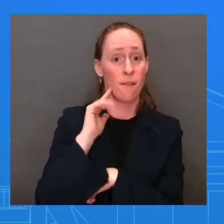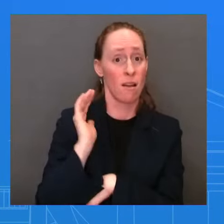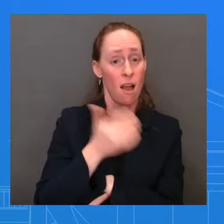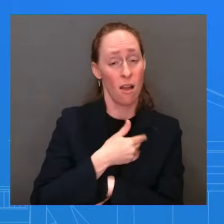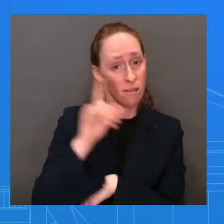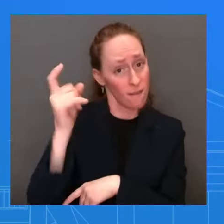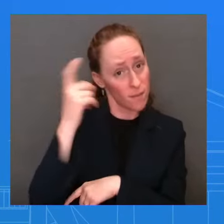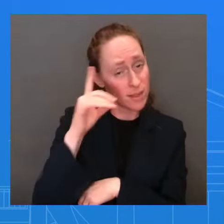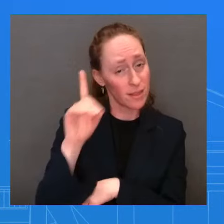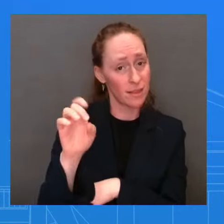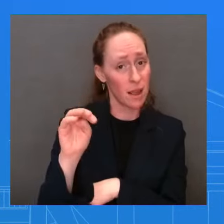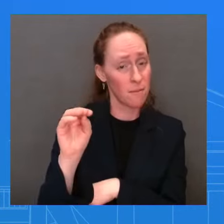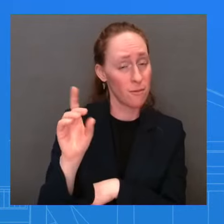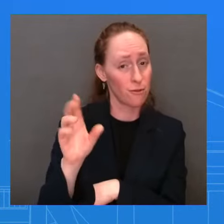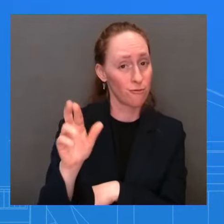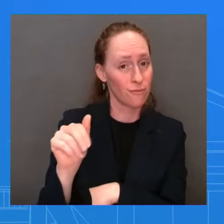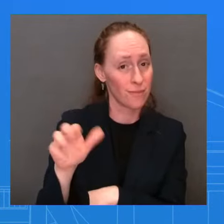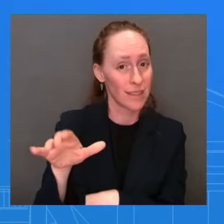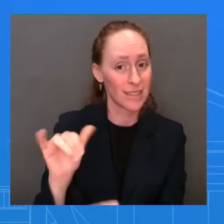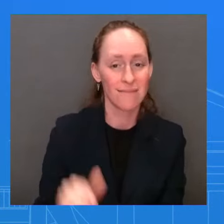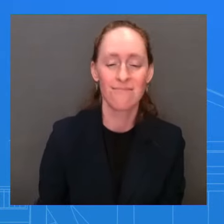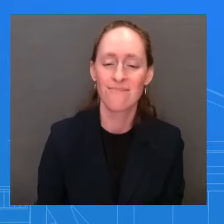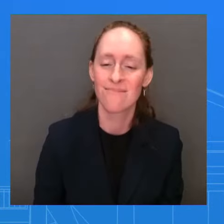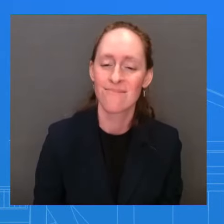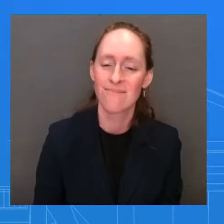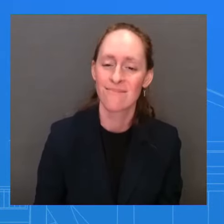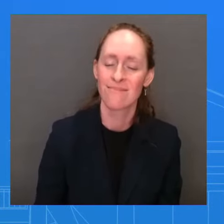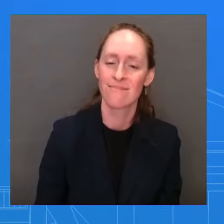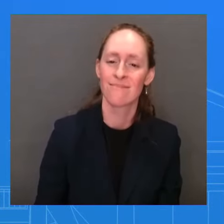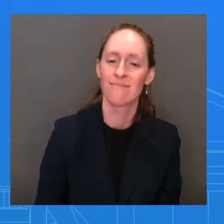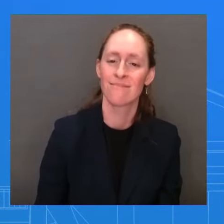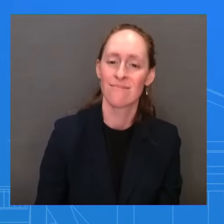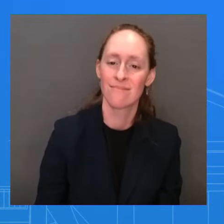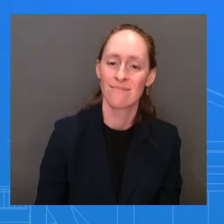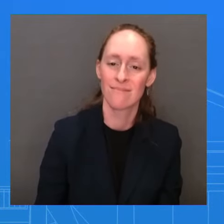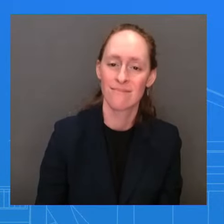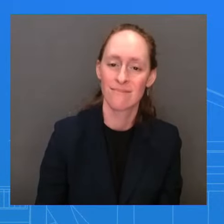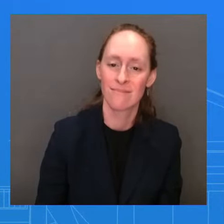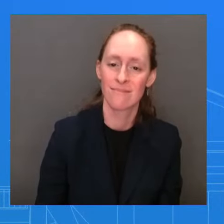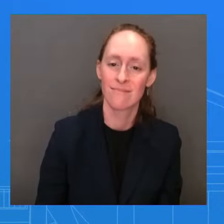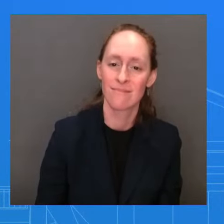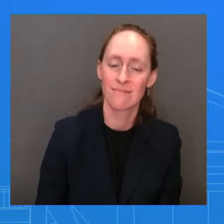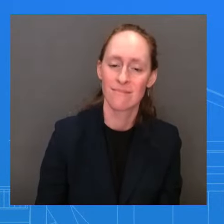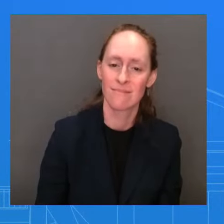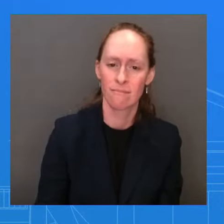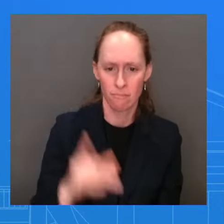to the police detective who shot and killed Breonna Taylor getting hired by a sheriff's office